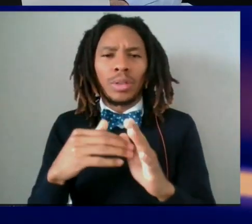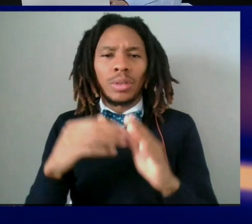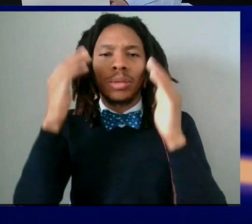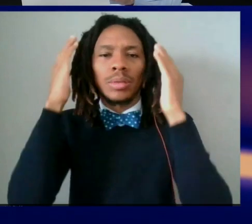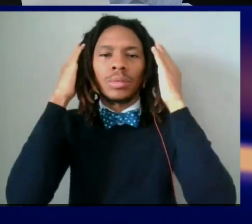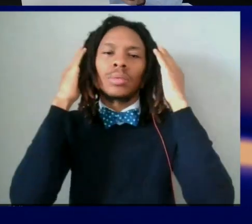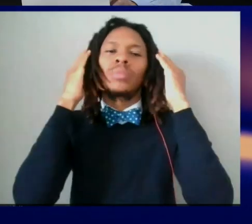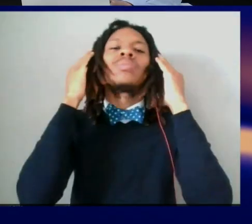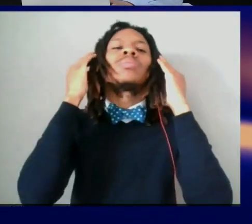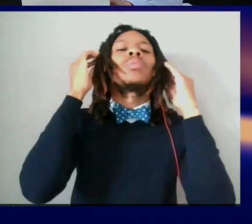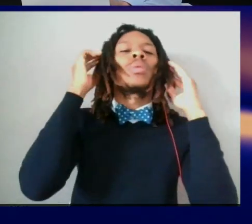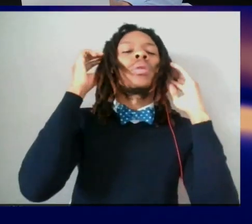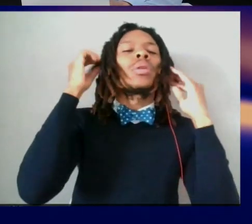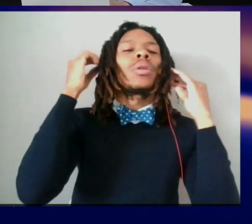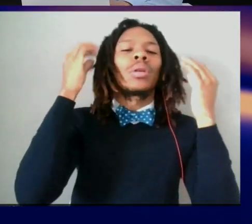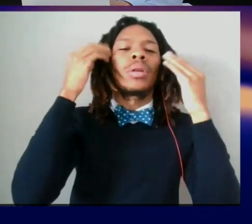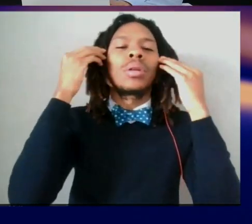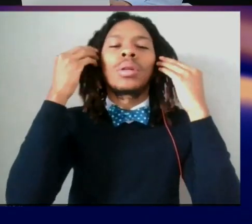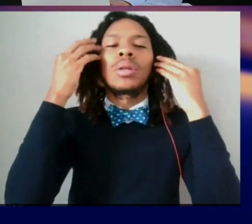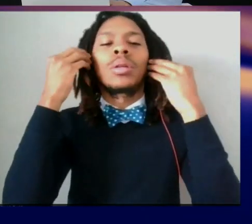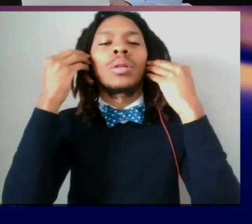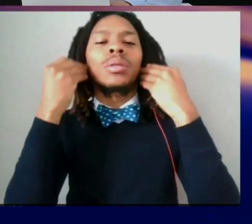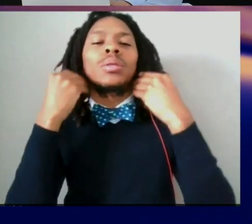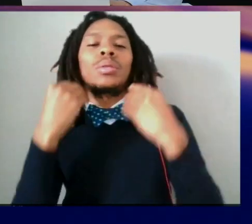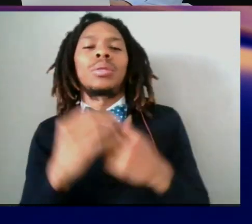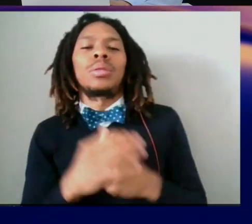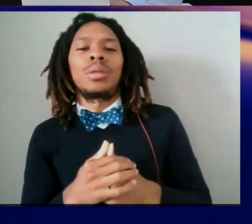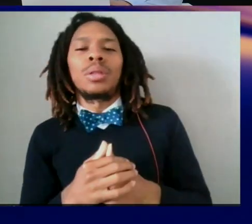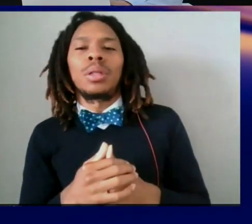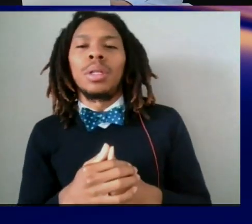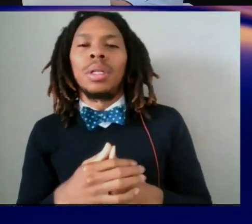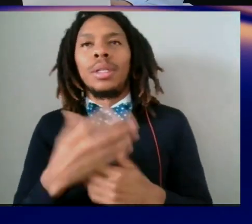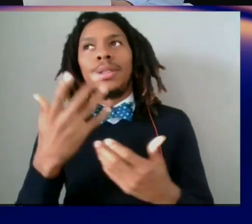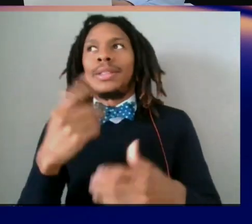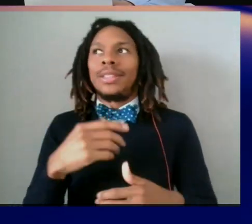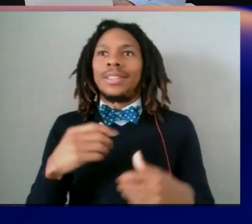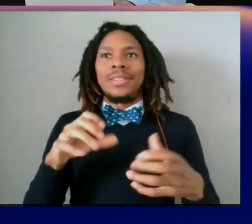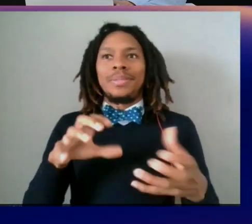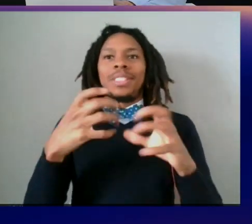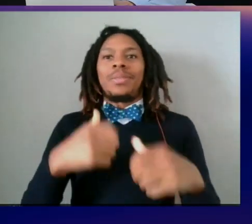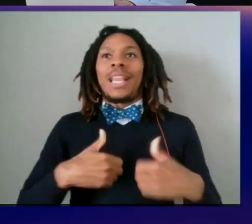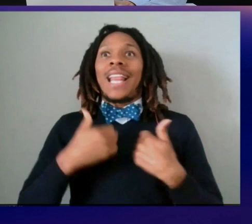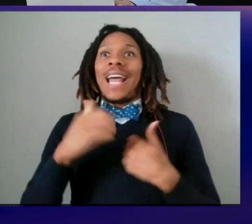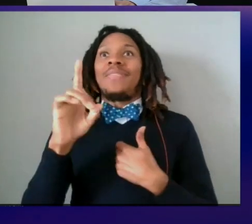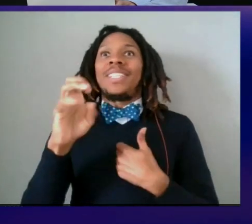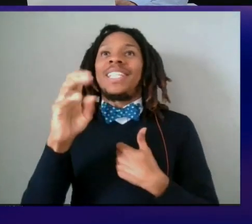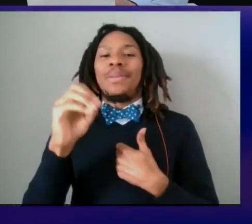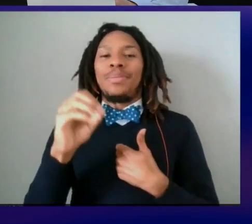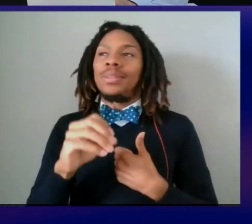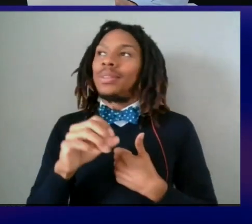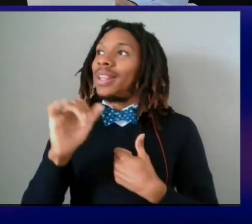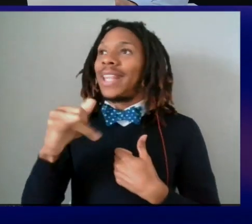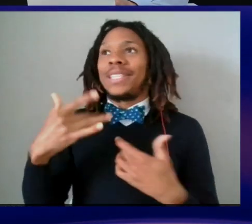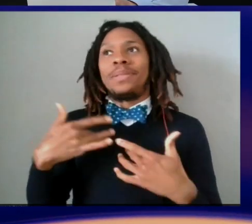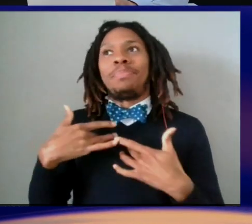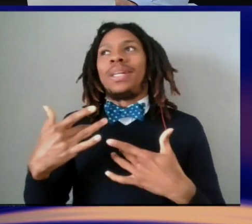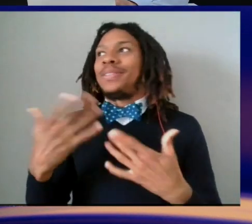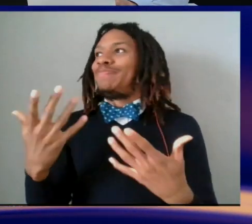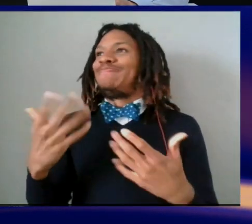It's curse of the live demo. [Kyle] Well, that's just typically how it goes, right? Tell you what, I had a back ready.